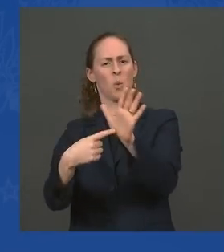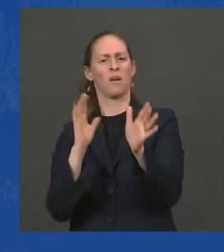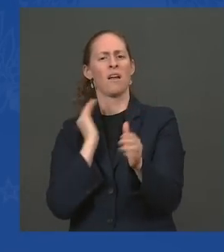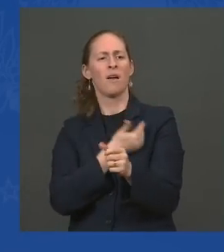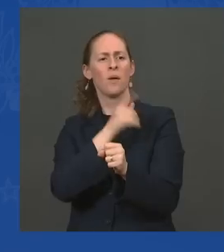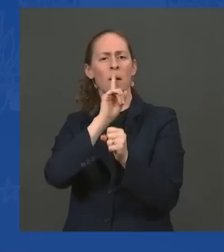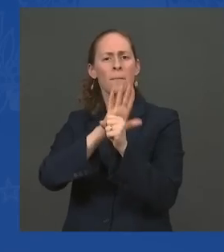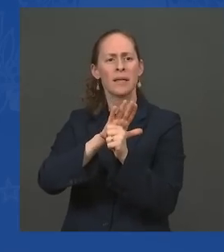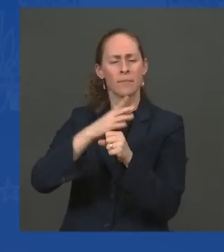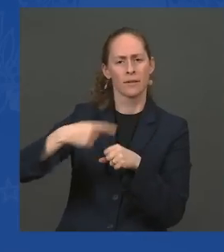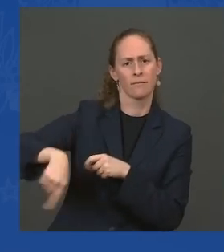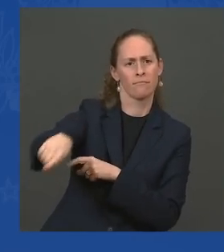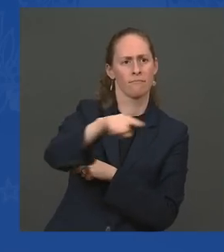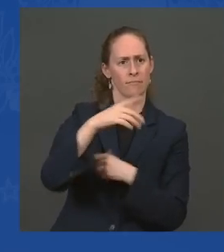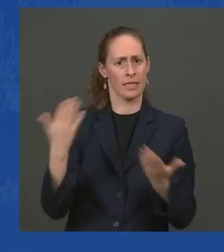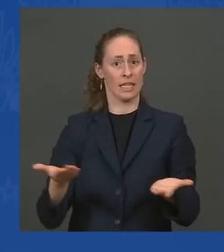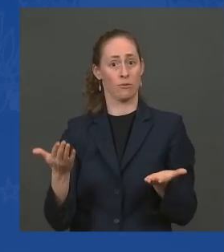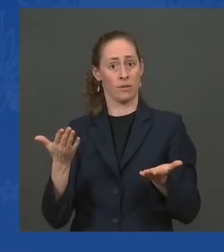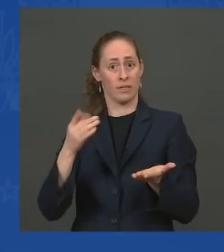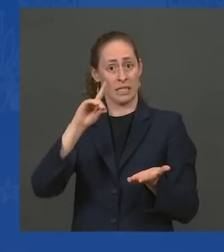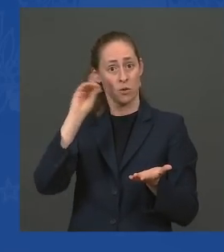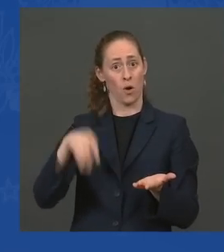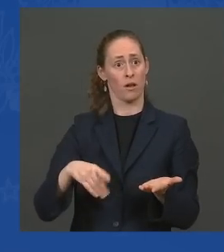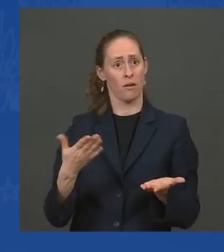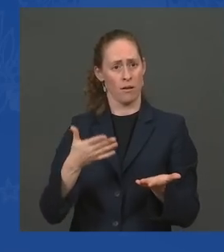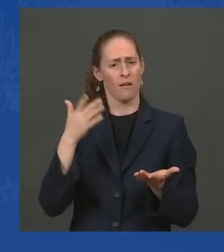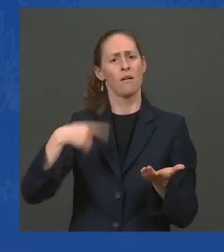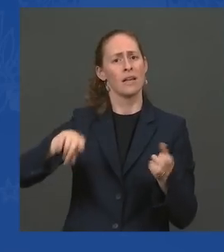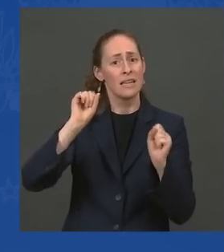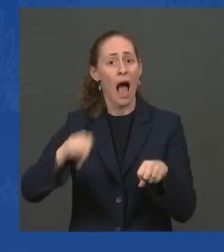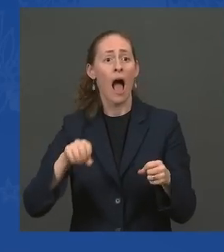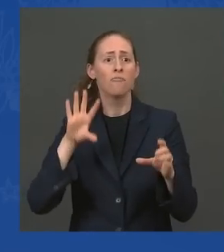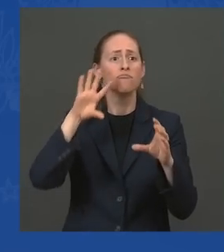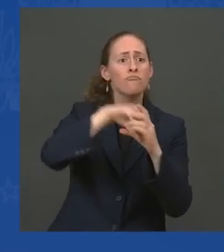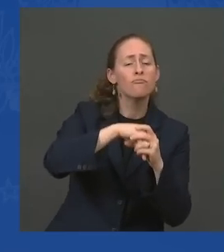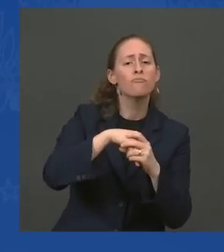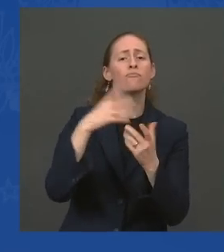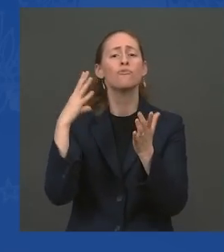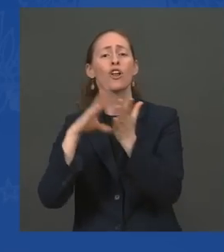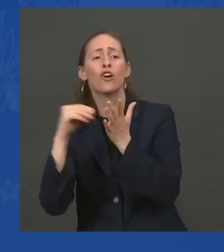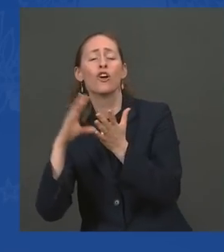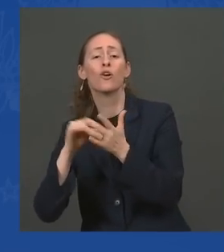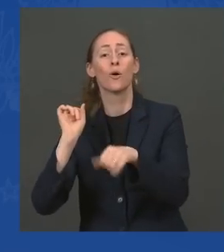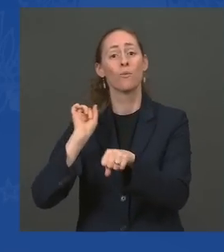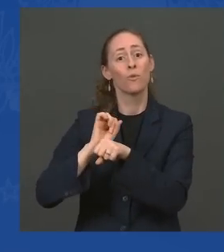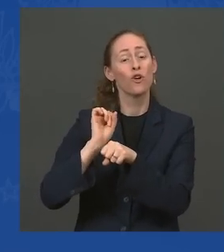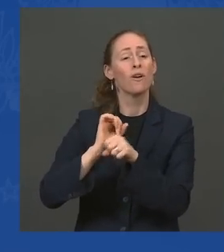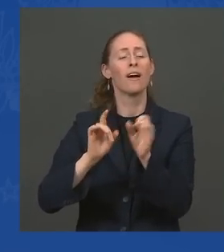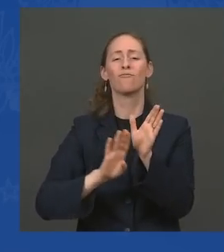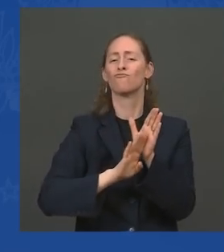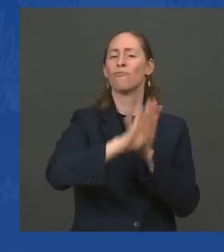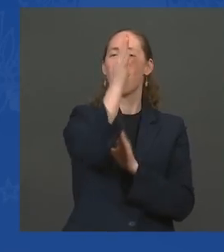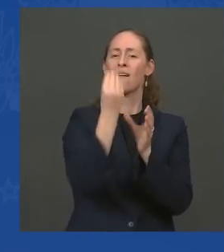where Detroiters can learn, work and thrive. So on behalf of the 2,200 UAW members